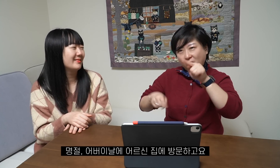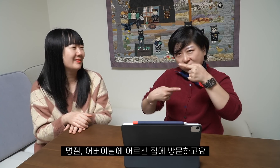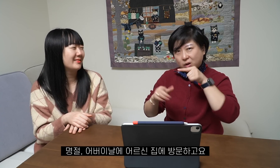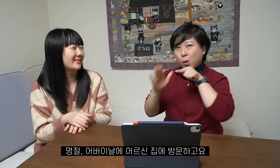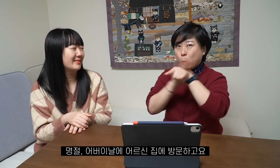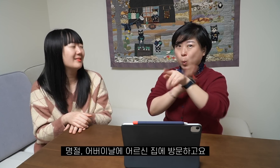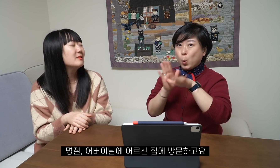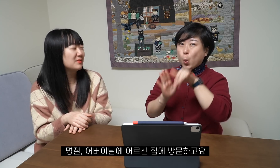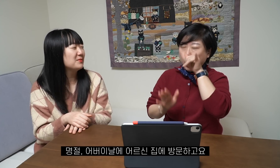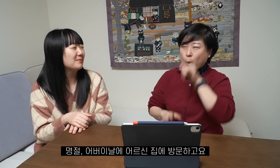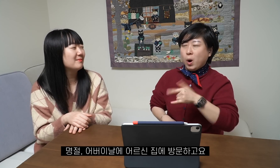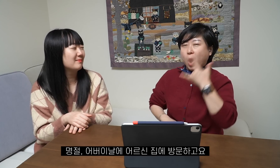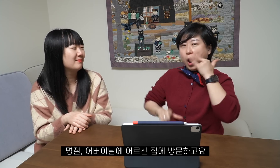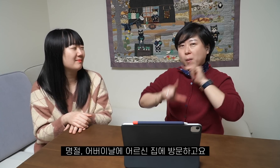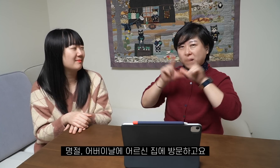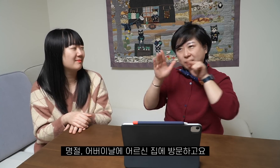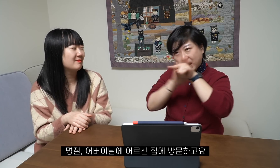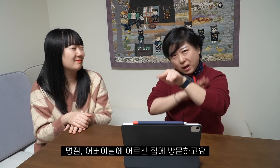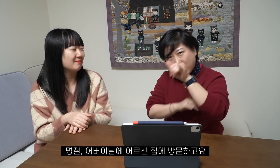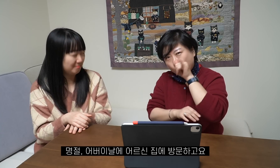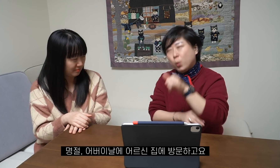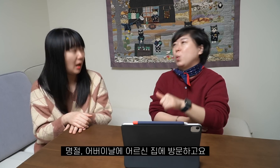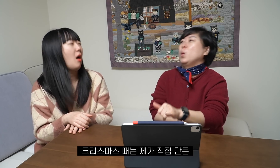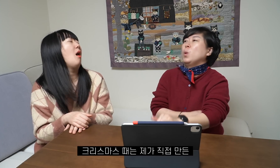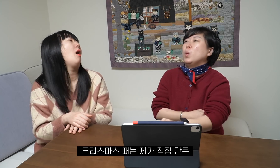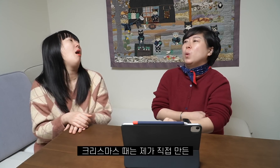I visit the elderly's house on holidays and Mother's Day.